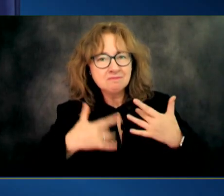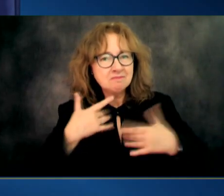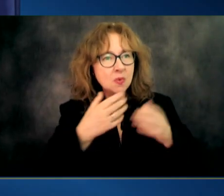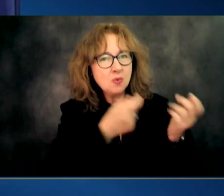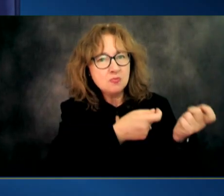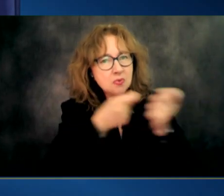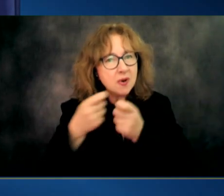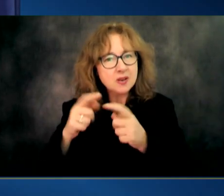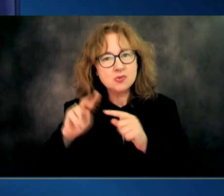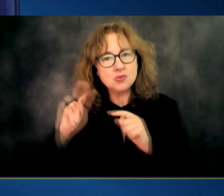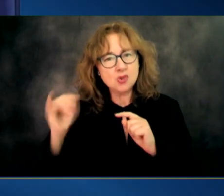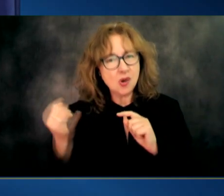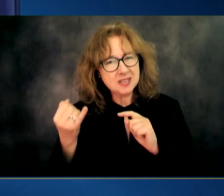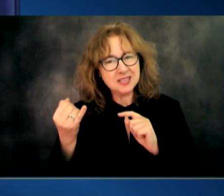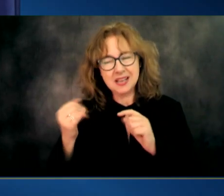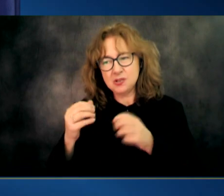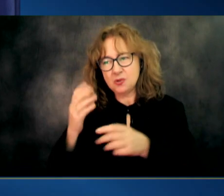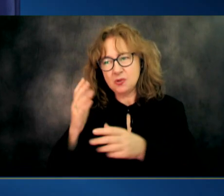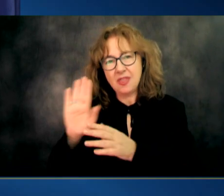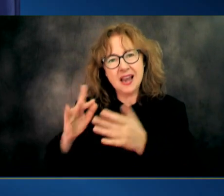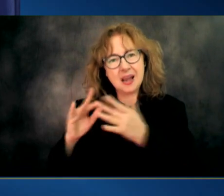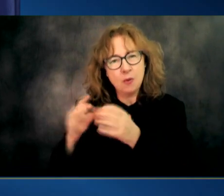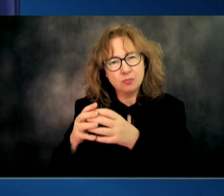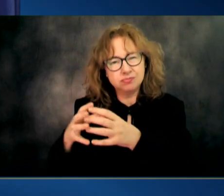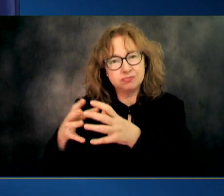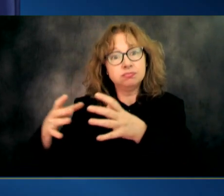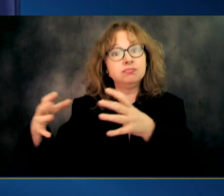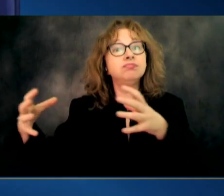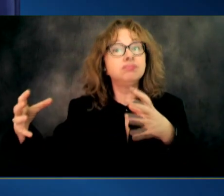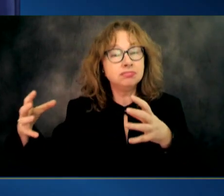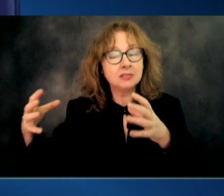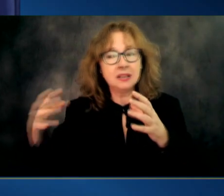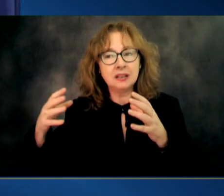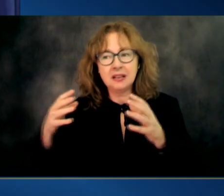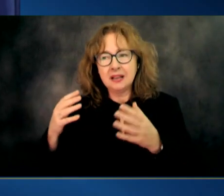network and trying to get a better understanding of who are -- you know, who's in the space. There